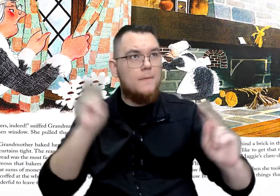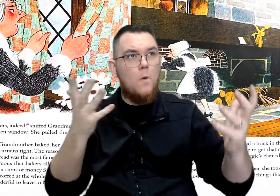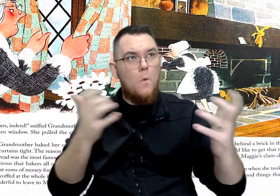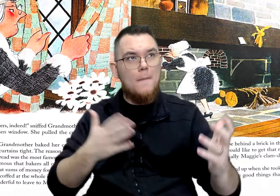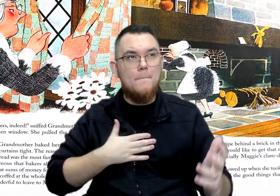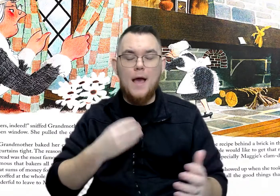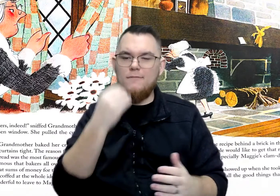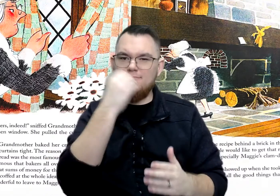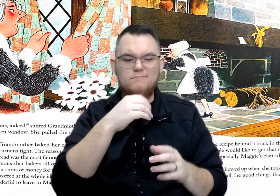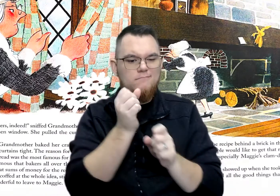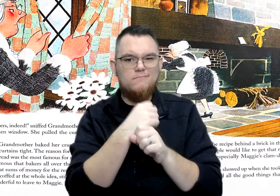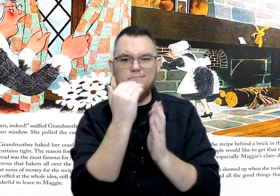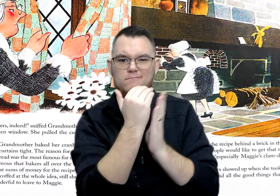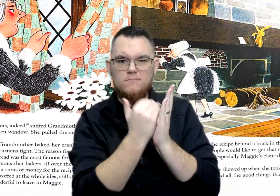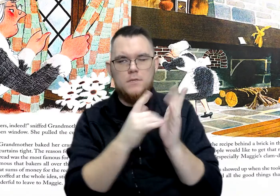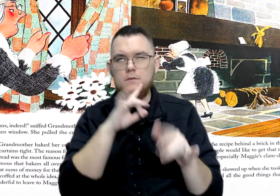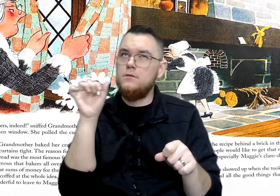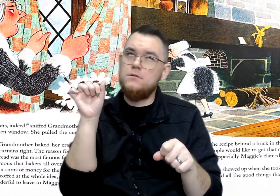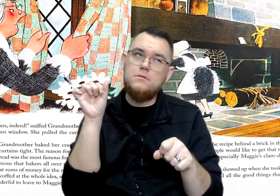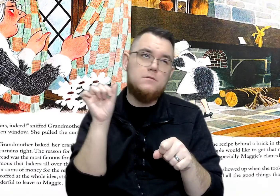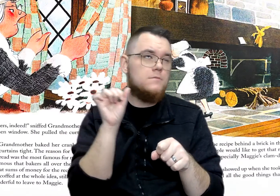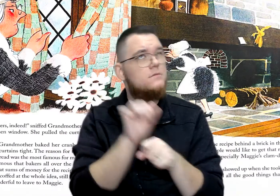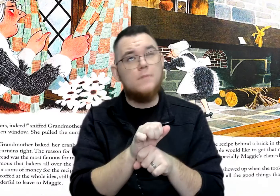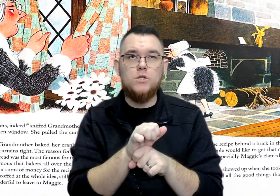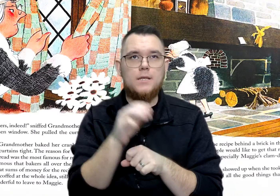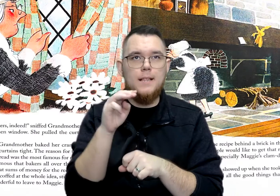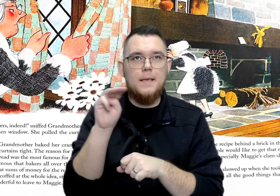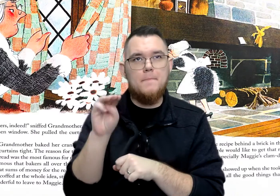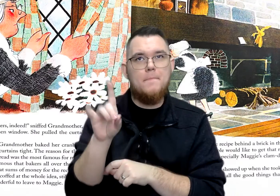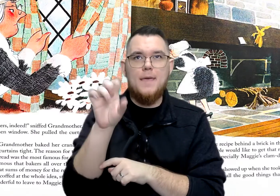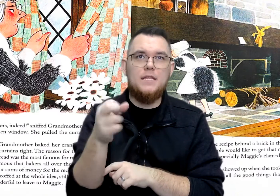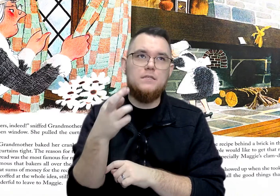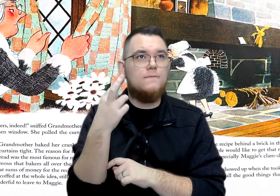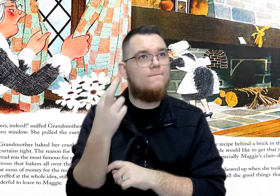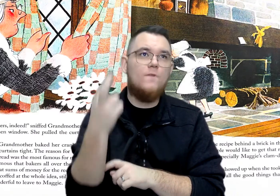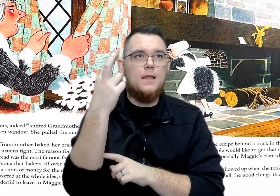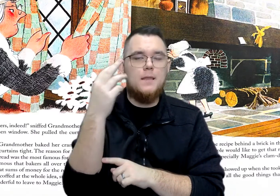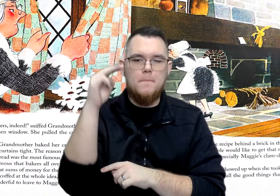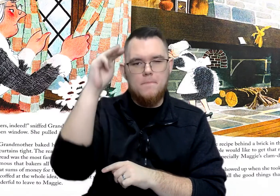Maggie’s clam-digging friend, Mr. Whiskers.”